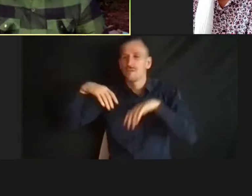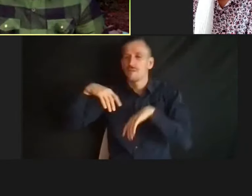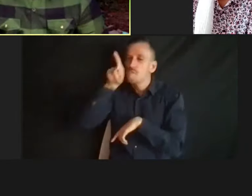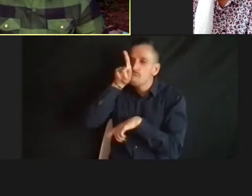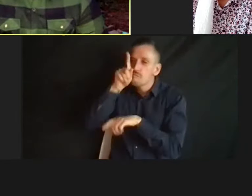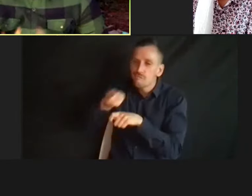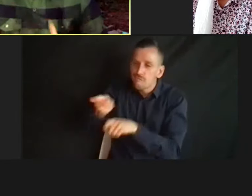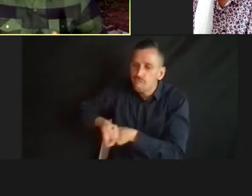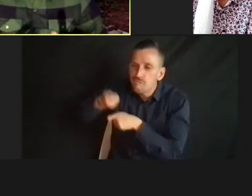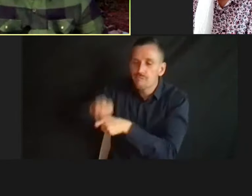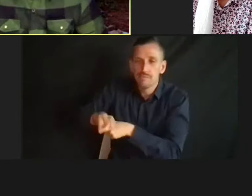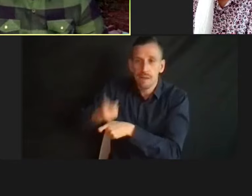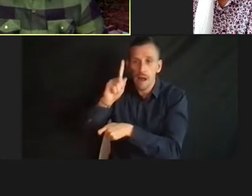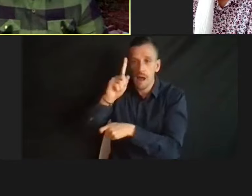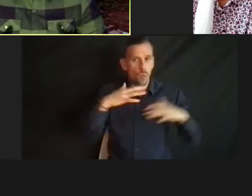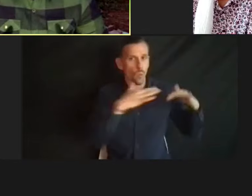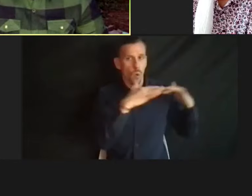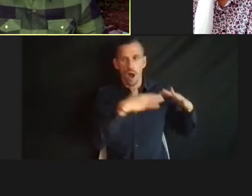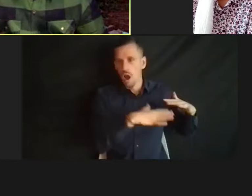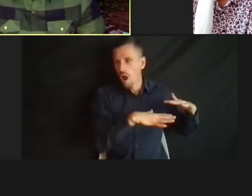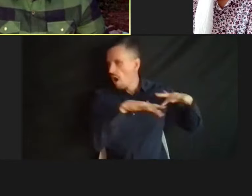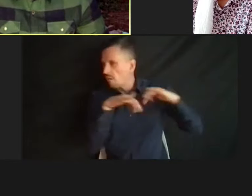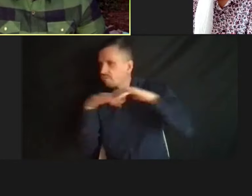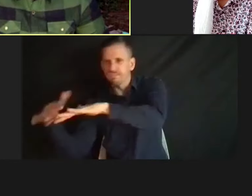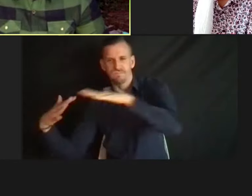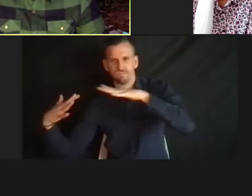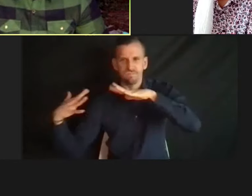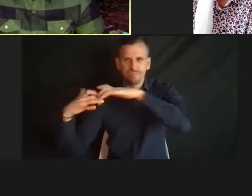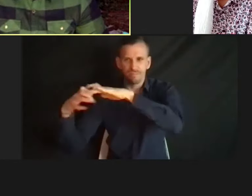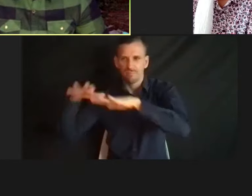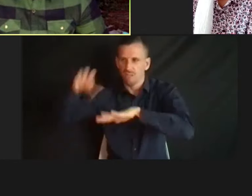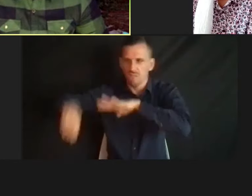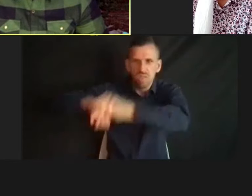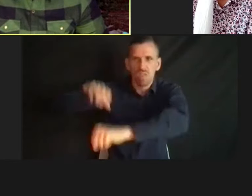you realize that the land for agriculture can no longer sustain the livelihoods of these people